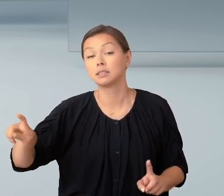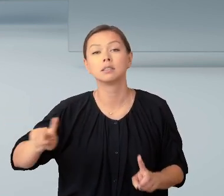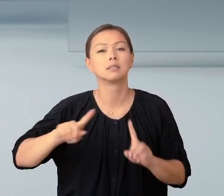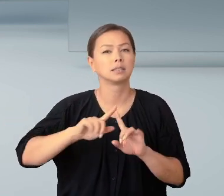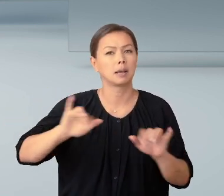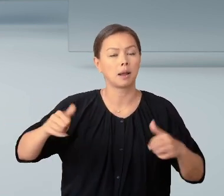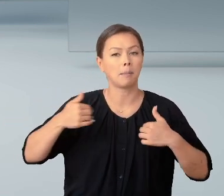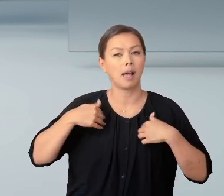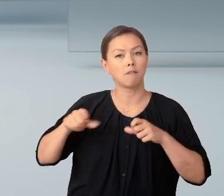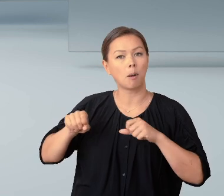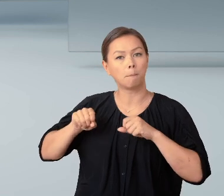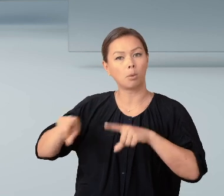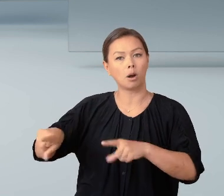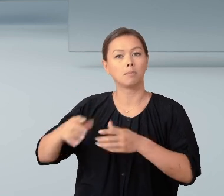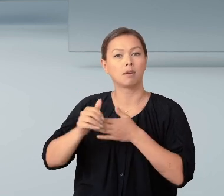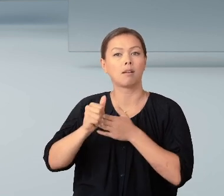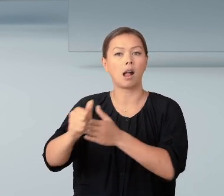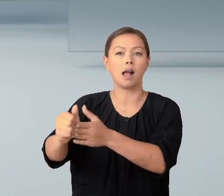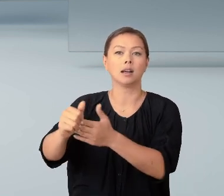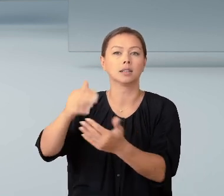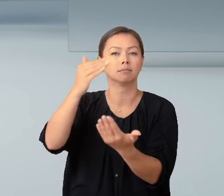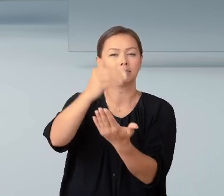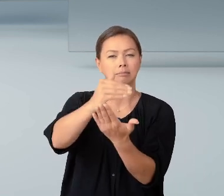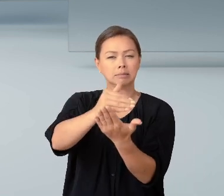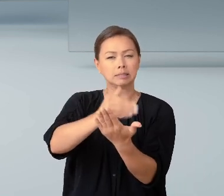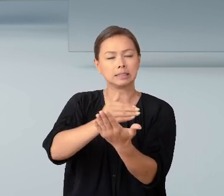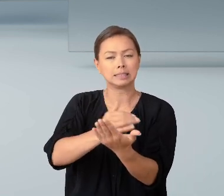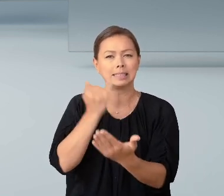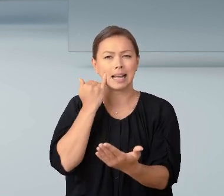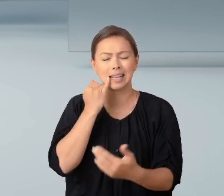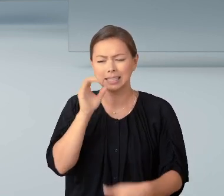guide here in terms of finding or looking up specific data within